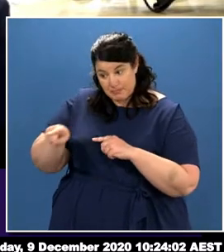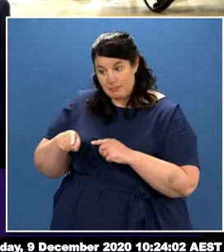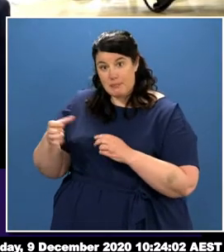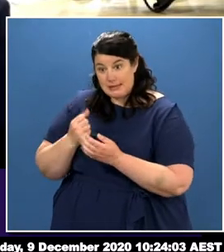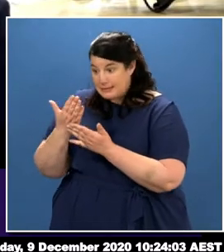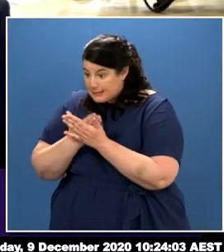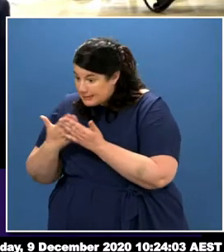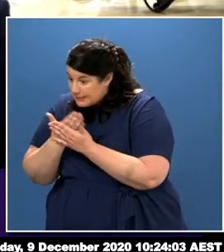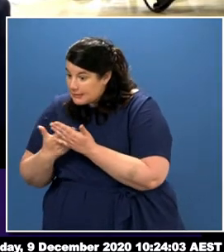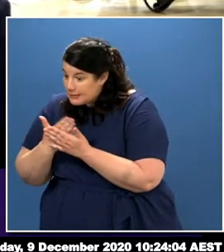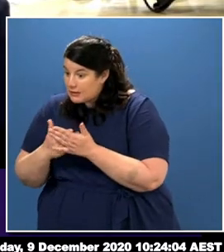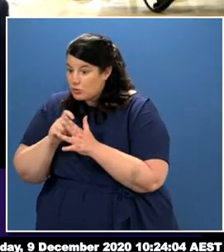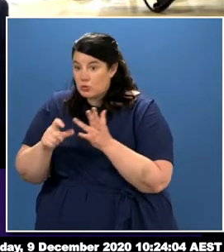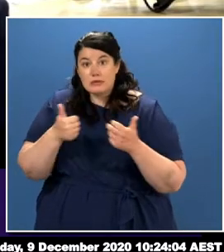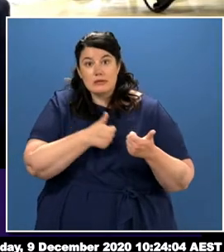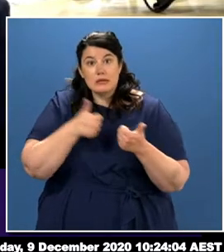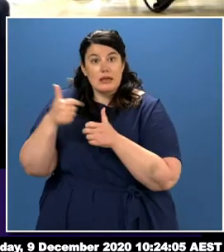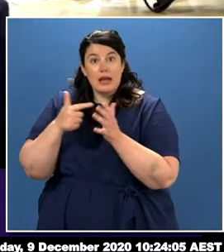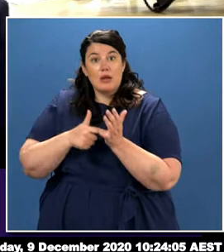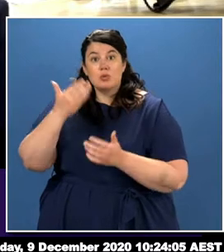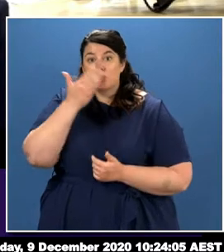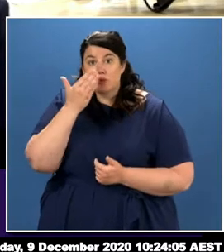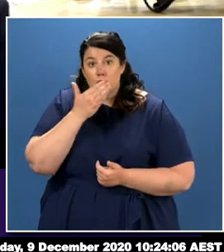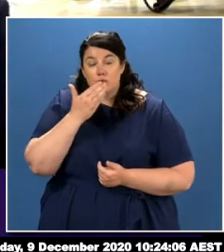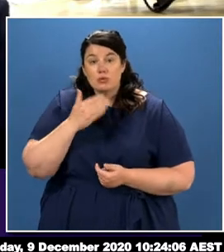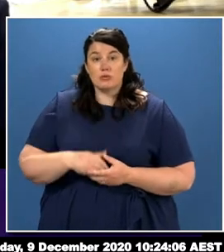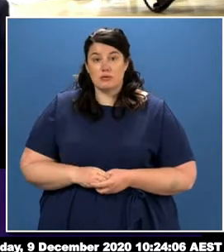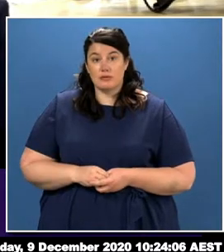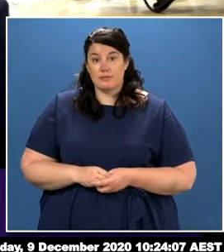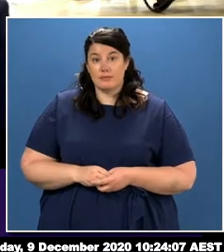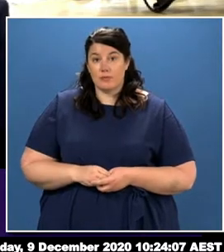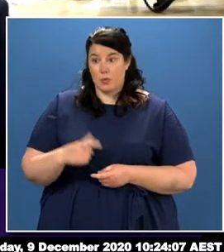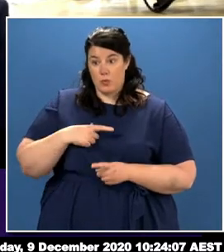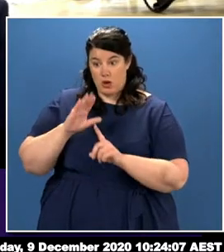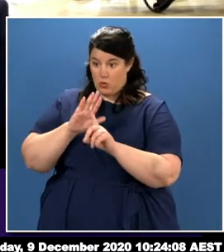would put in work to do well at school because the goal in our family